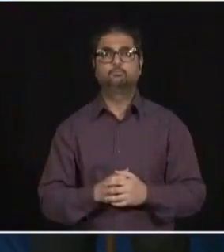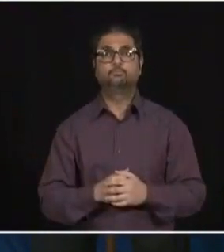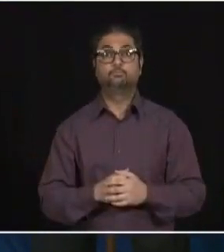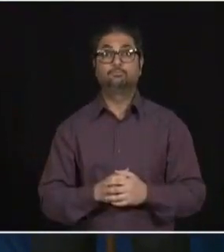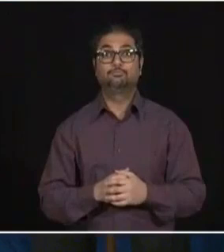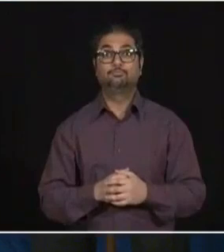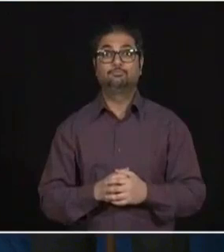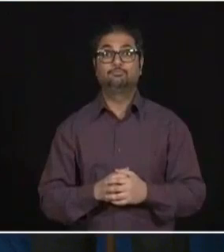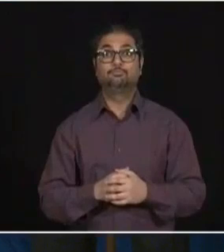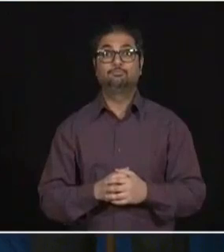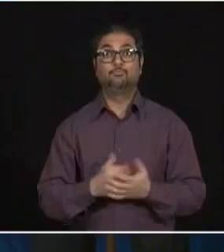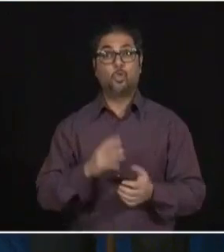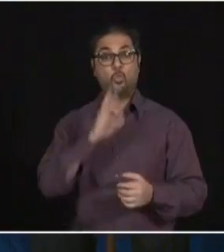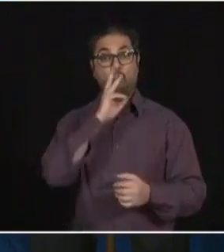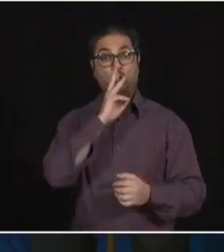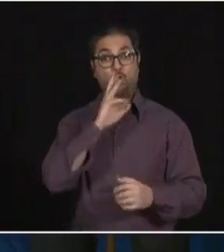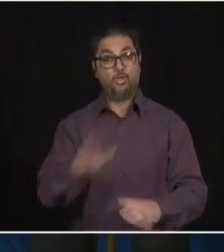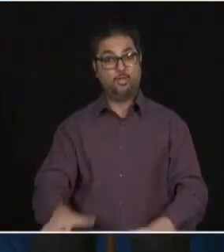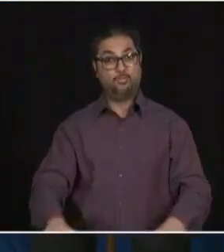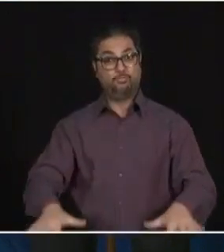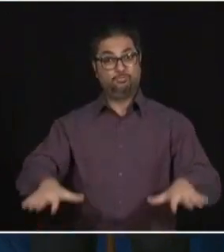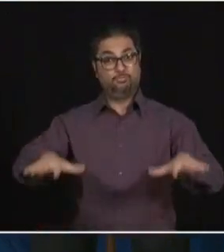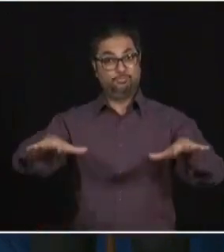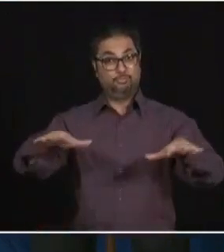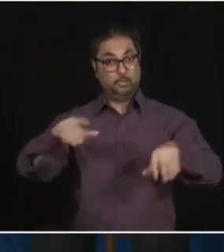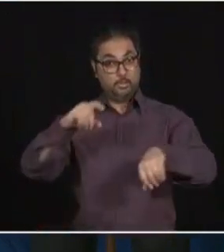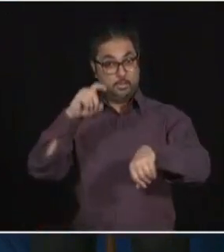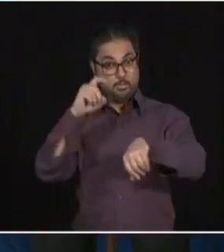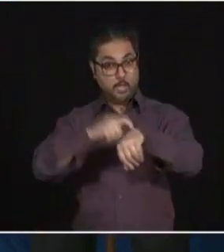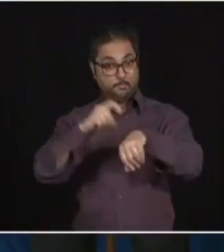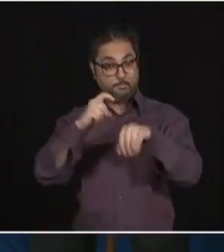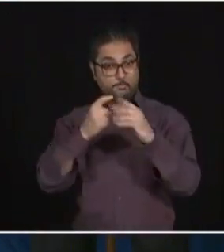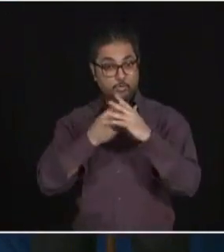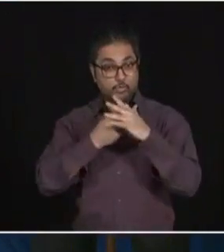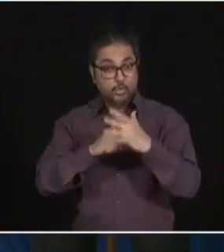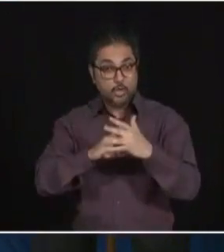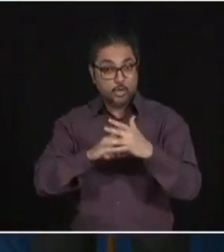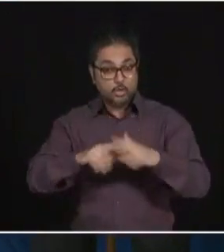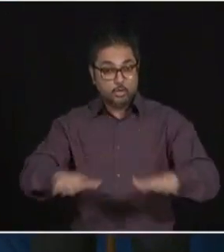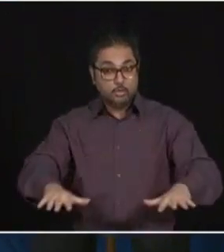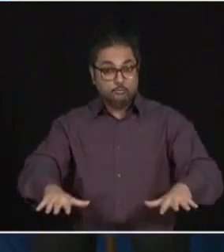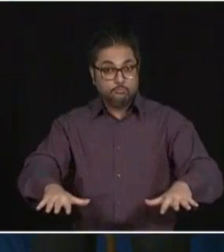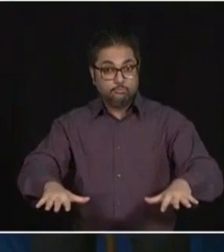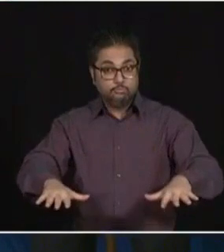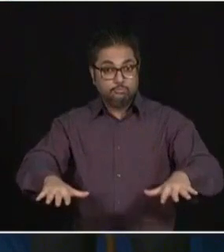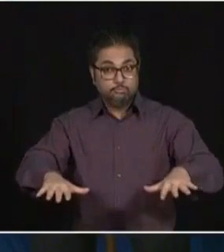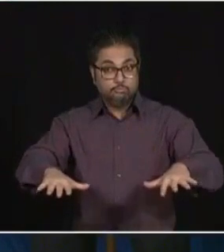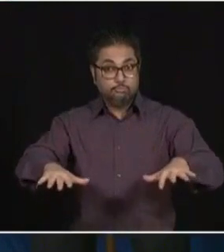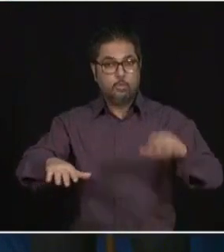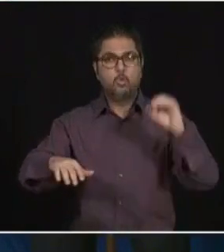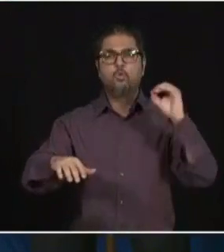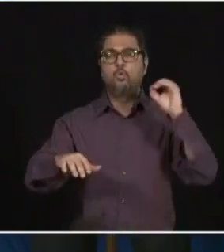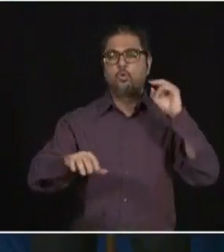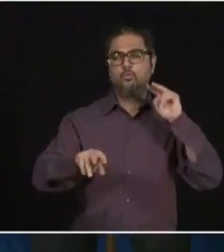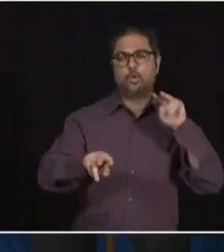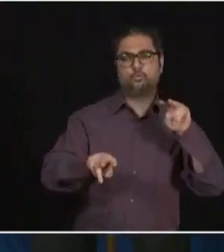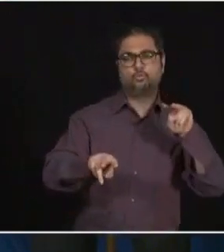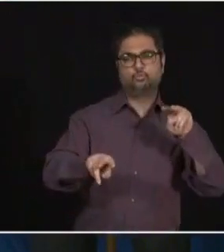across the province. Right now there's an overall low risk of flooding throughout southern Ontario, with no